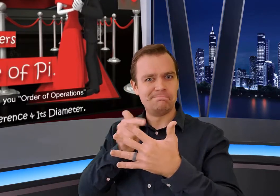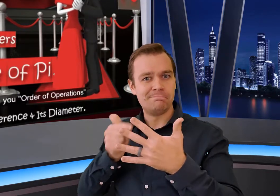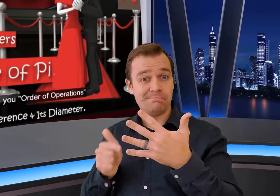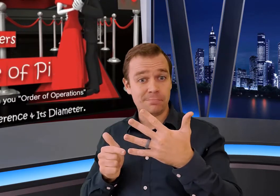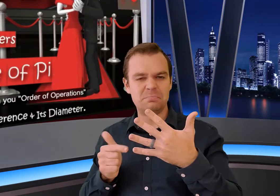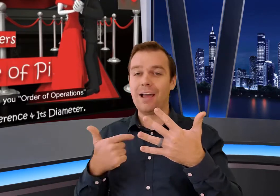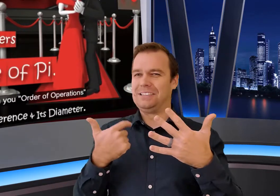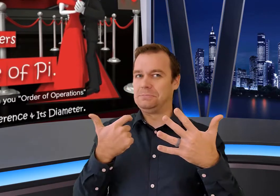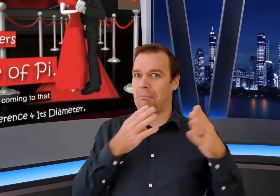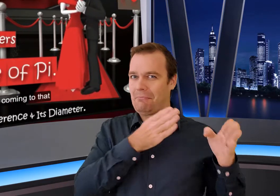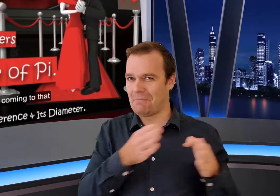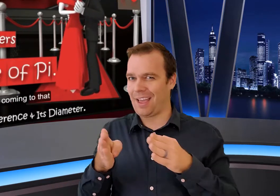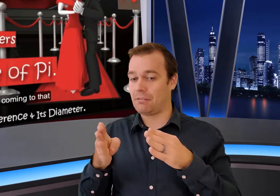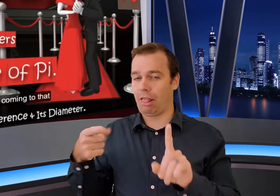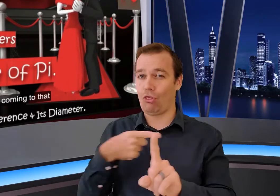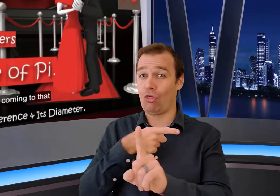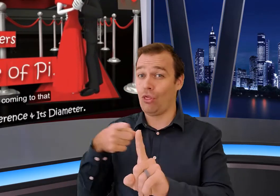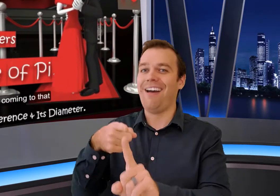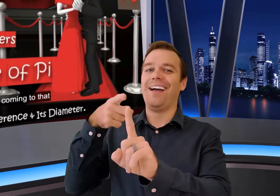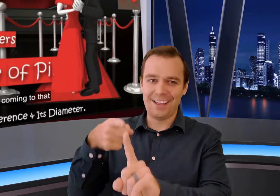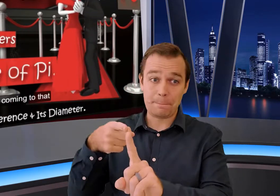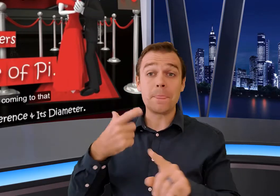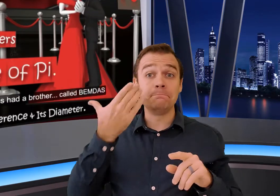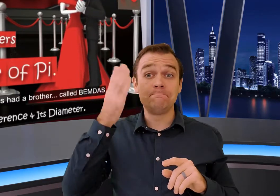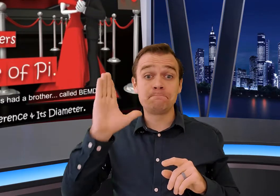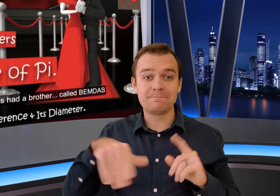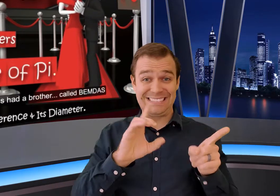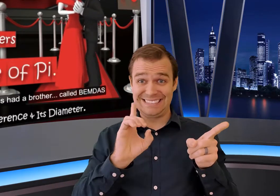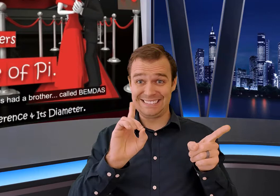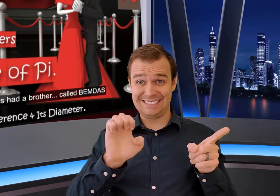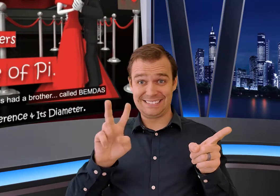Oh! I forgot. I need to teach you "Order of Operations" Well. I was just coming to that